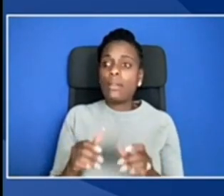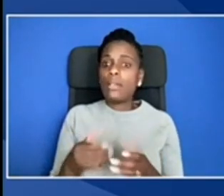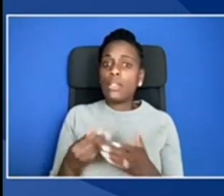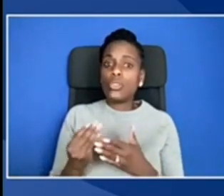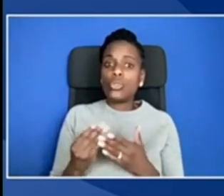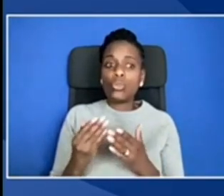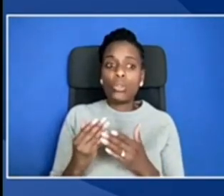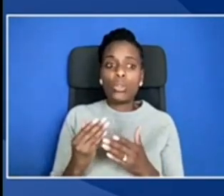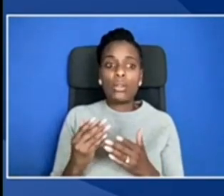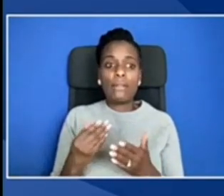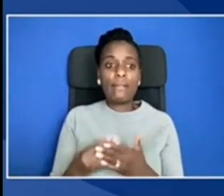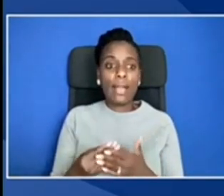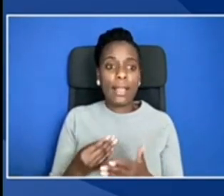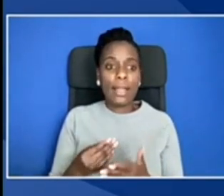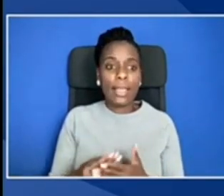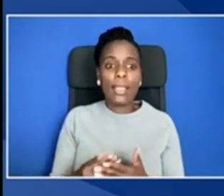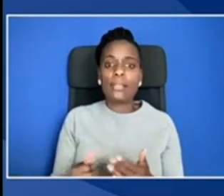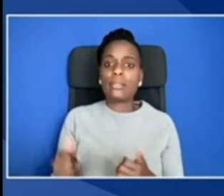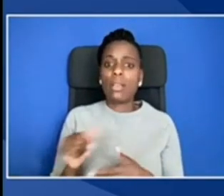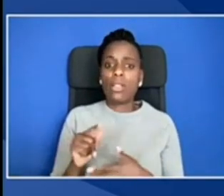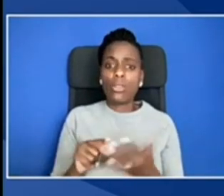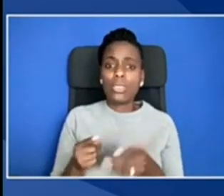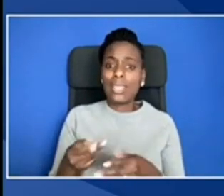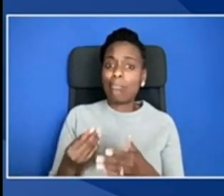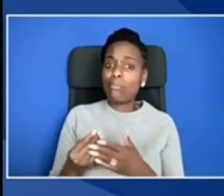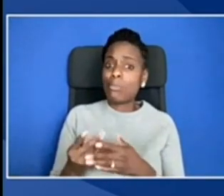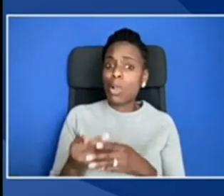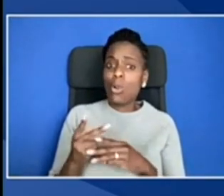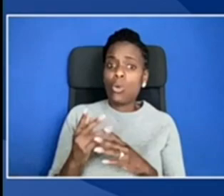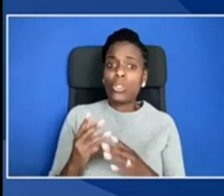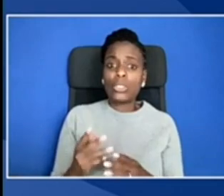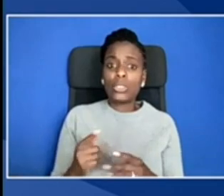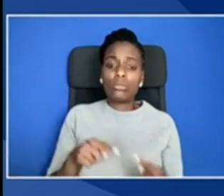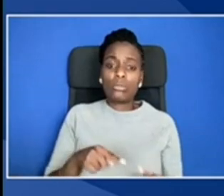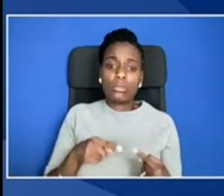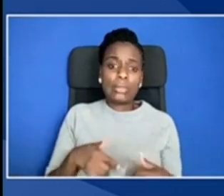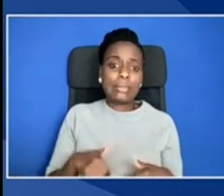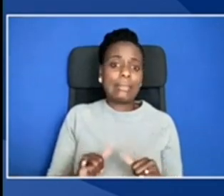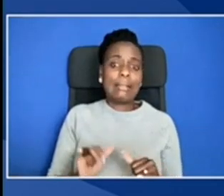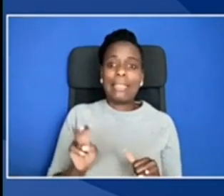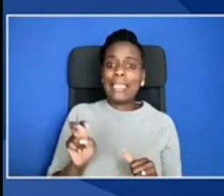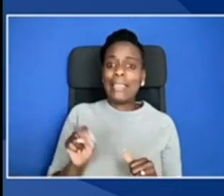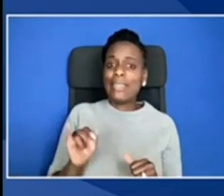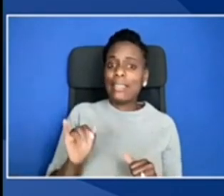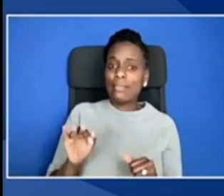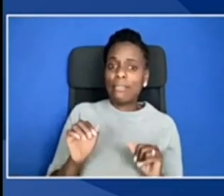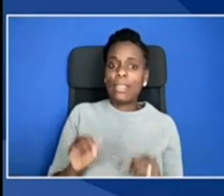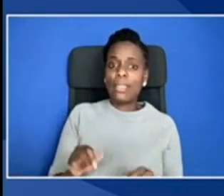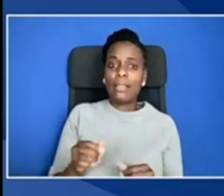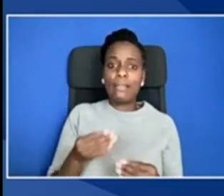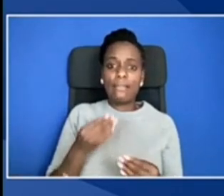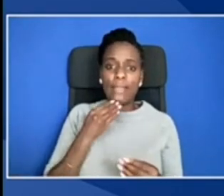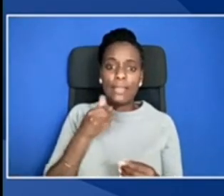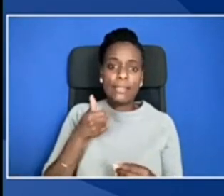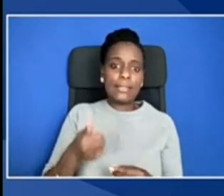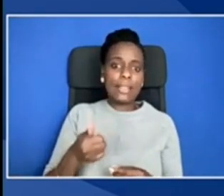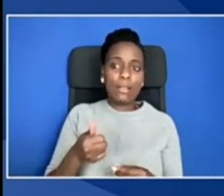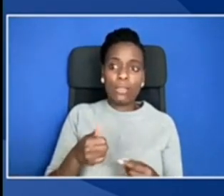that borrowers are struggling even when they can feed themselves, and even that's debatable still at $15.28.